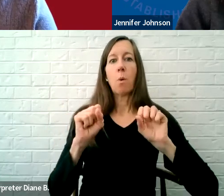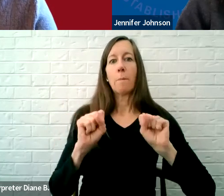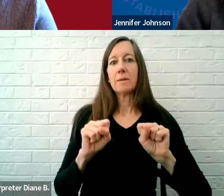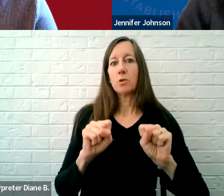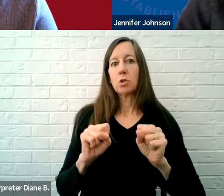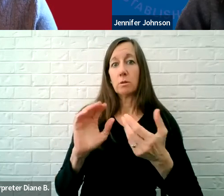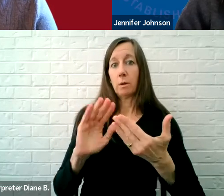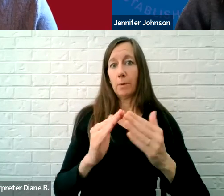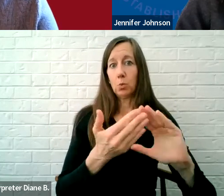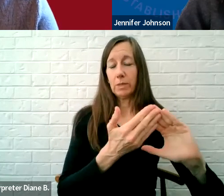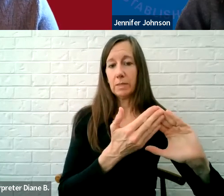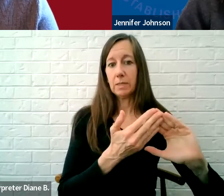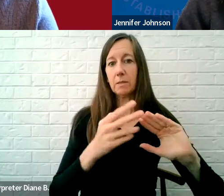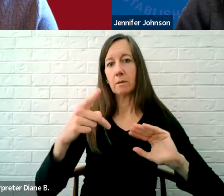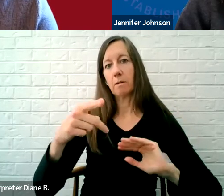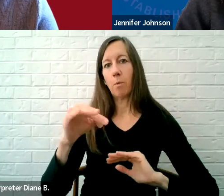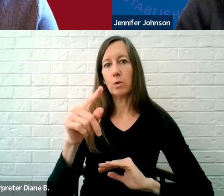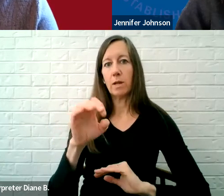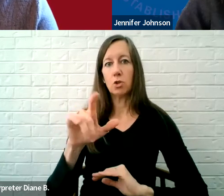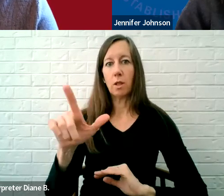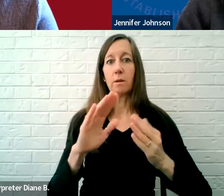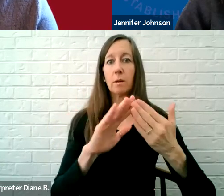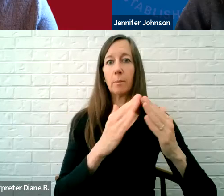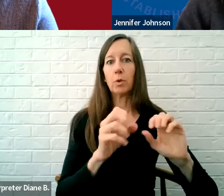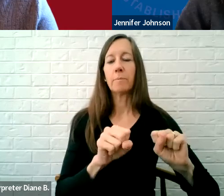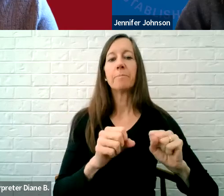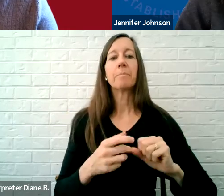where there are groups of people with intellectual or developmental disabilities